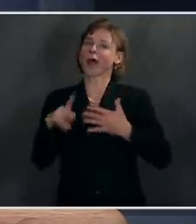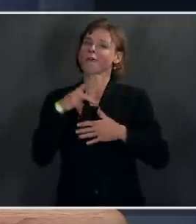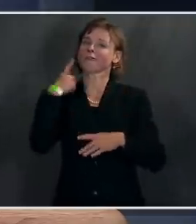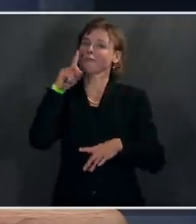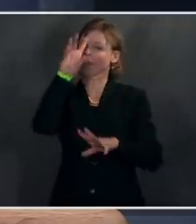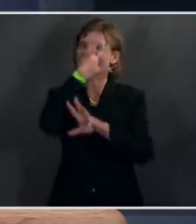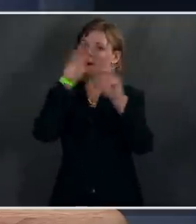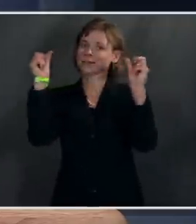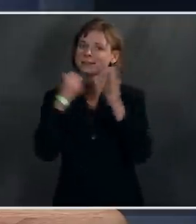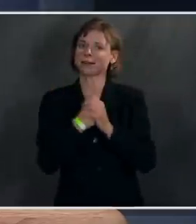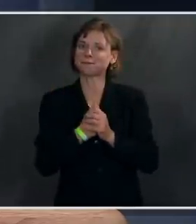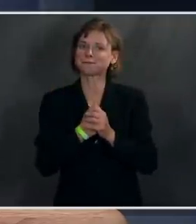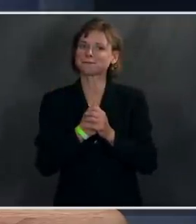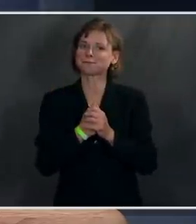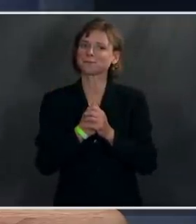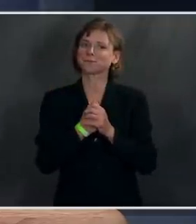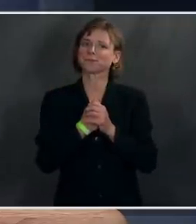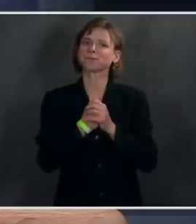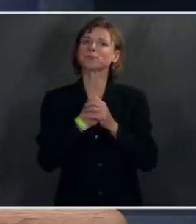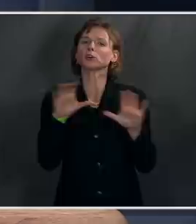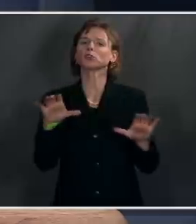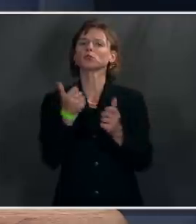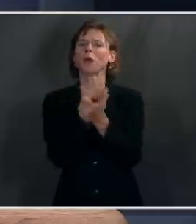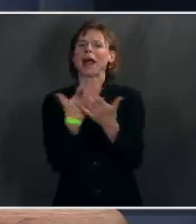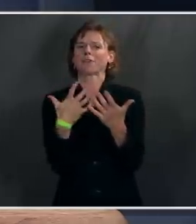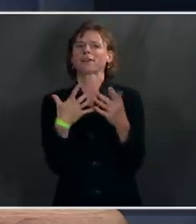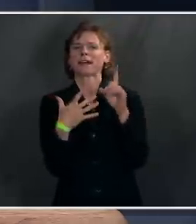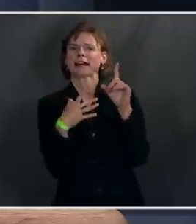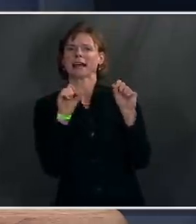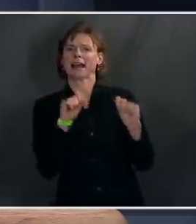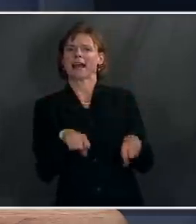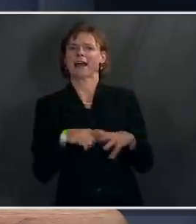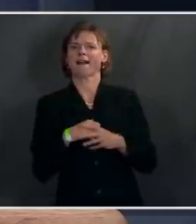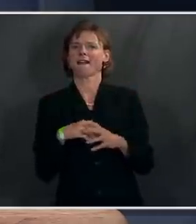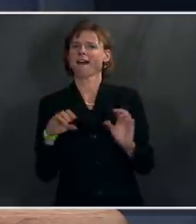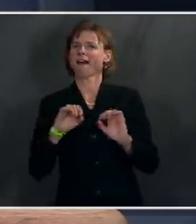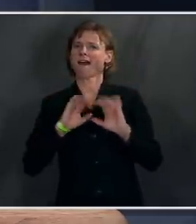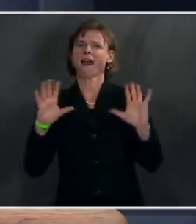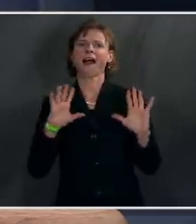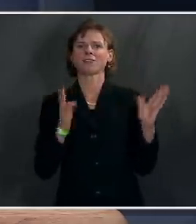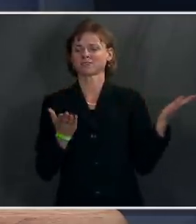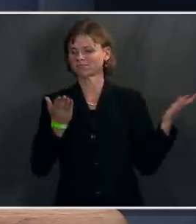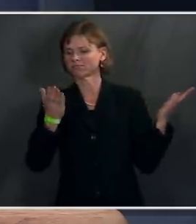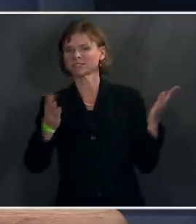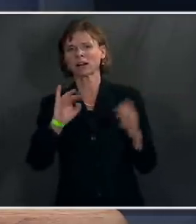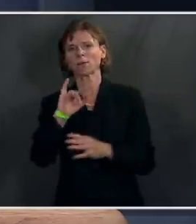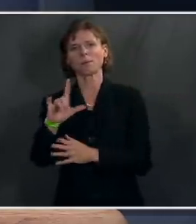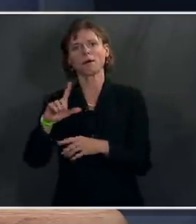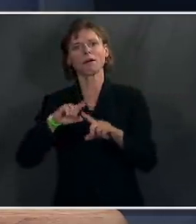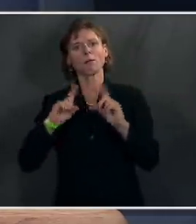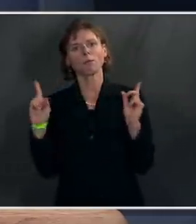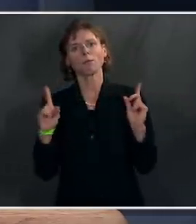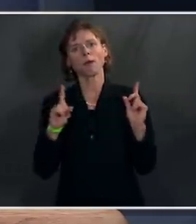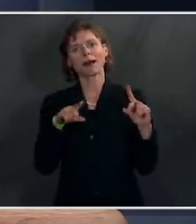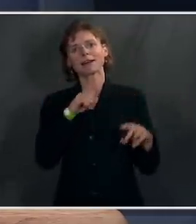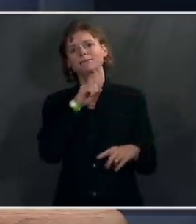to and to do everything he can, obviously putting forward the bill, but also taking the executive actions he had in his power